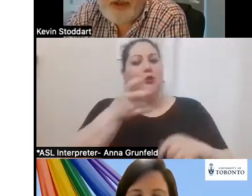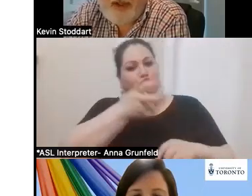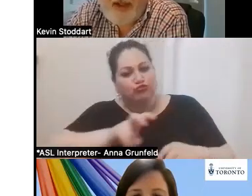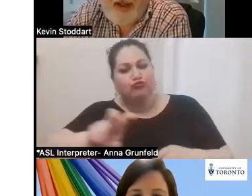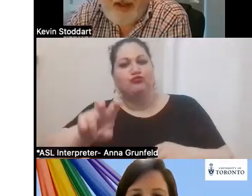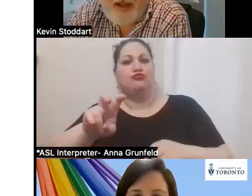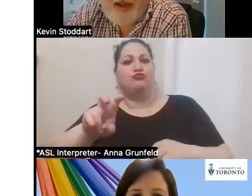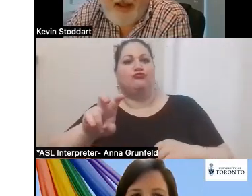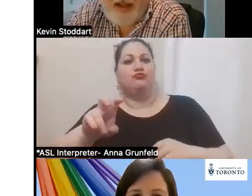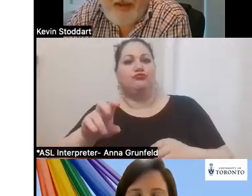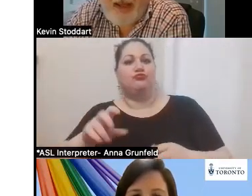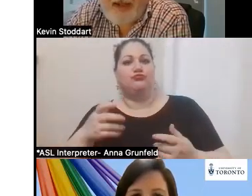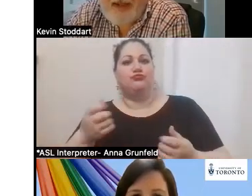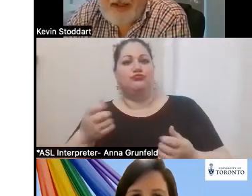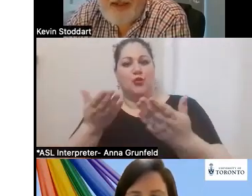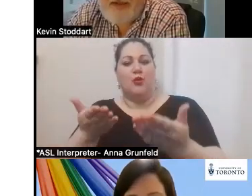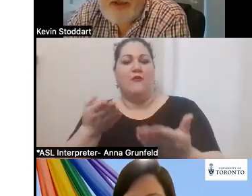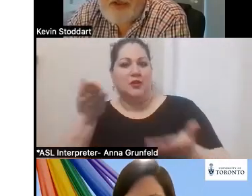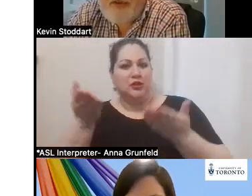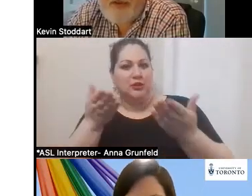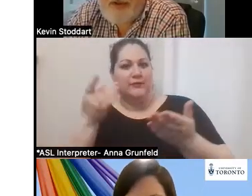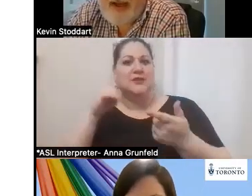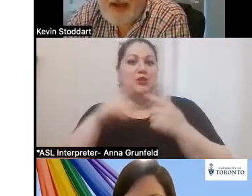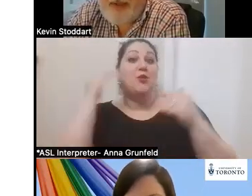And that continues to, to happen.